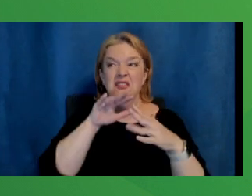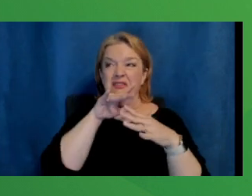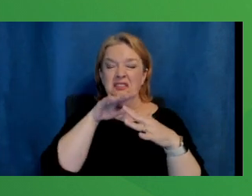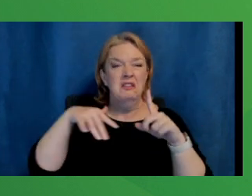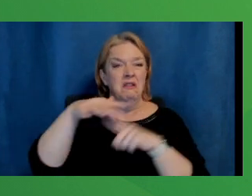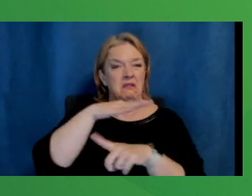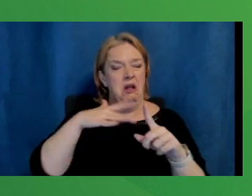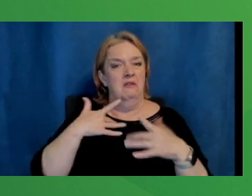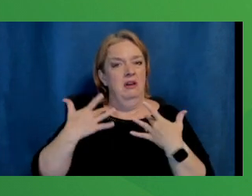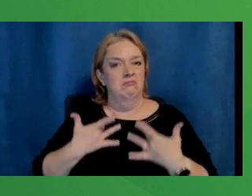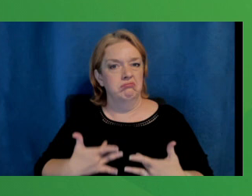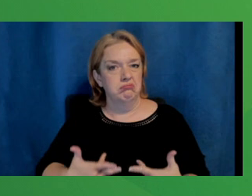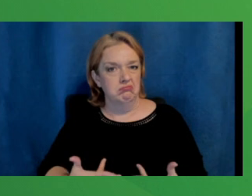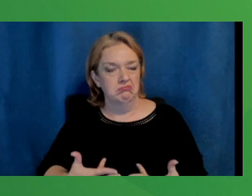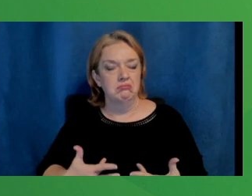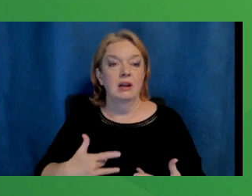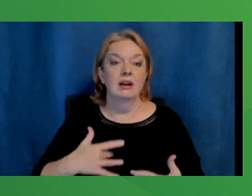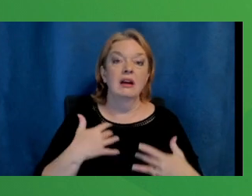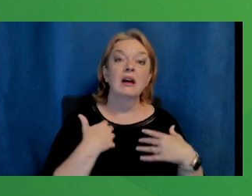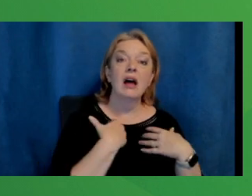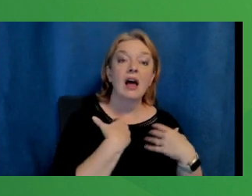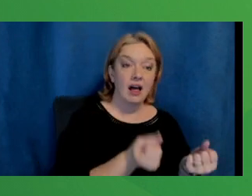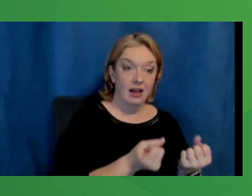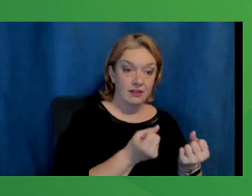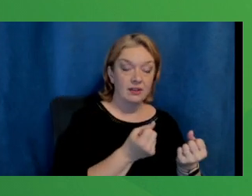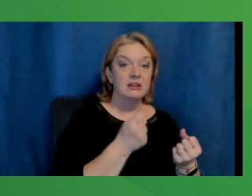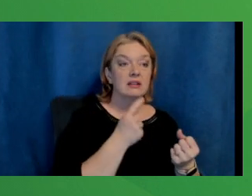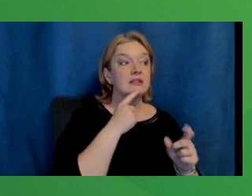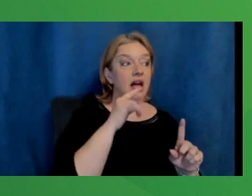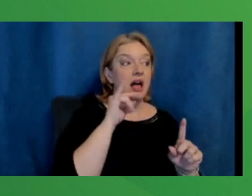a healthy environment, they said that having a healthy environment will help people be less